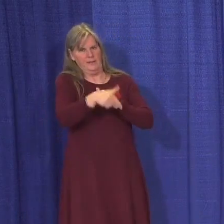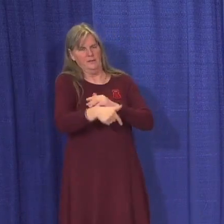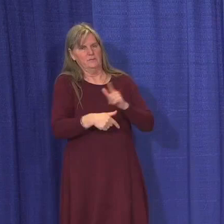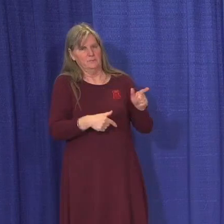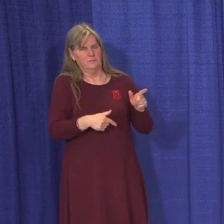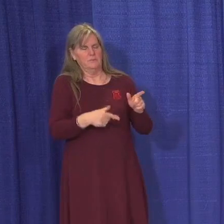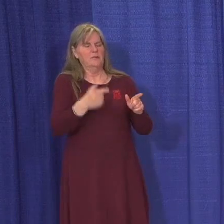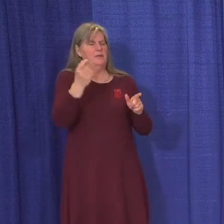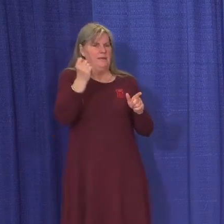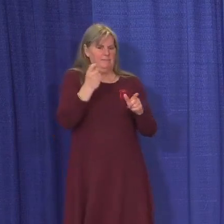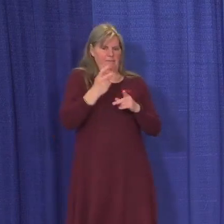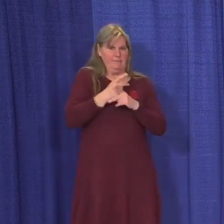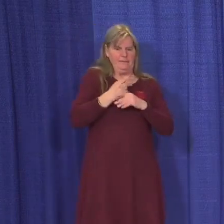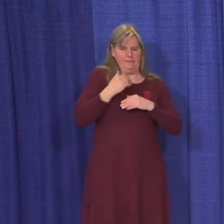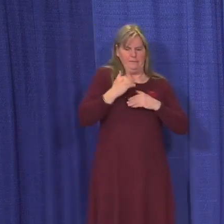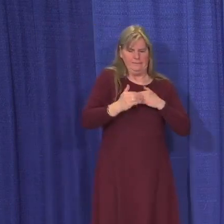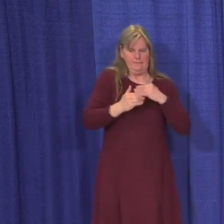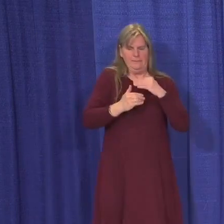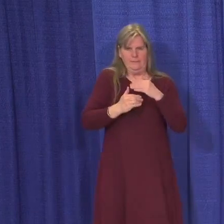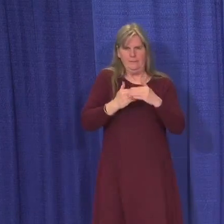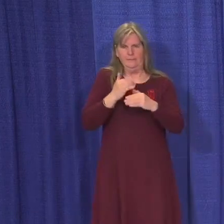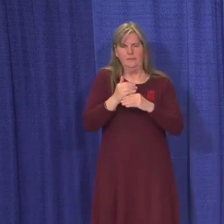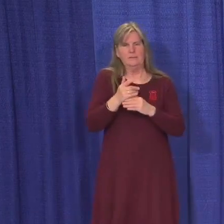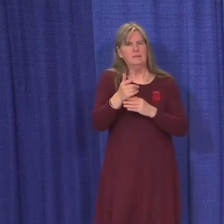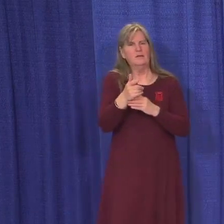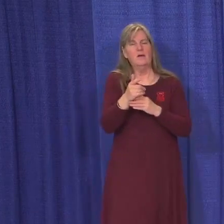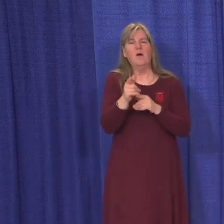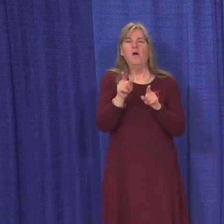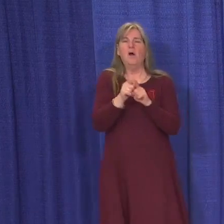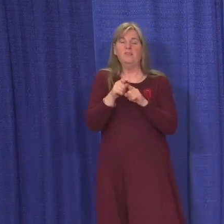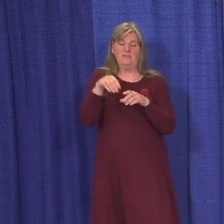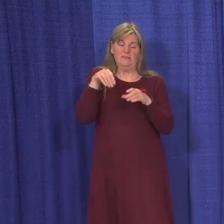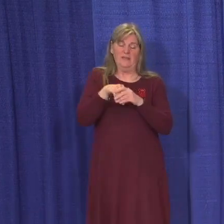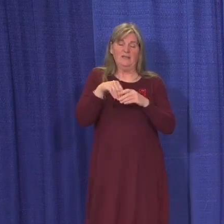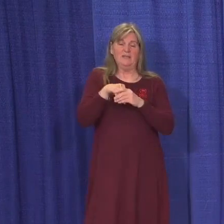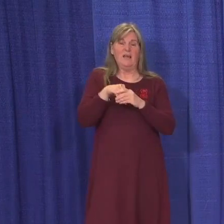anymore you maybe screened out of higher risk settings such as